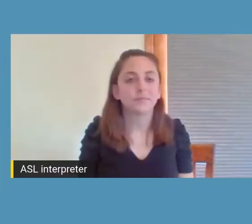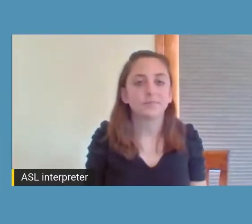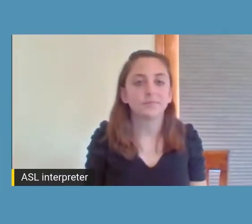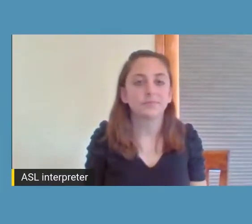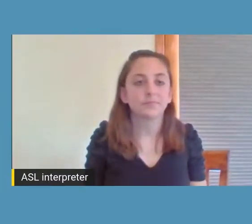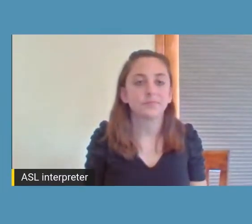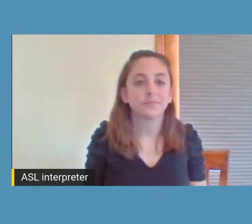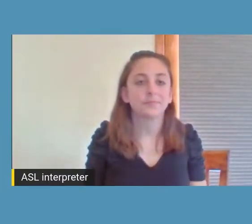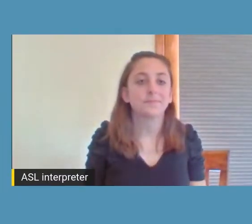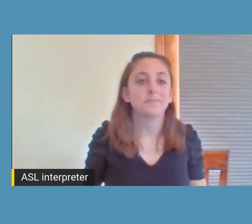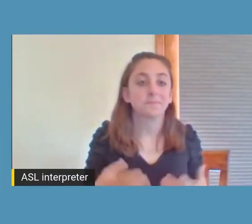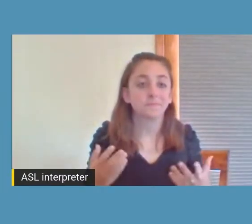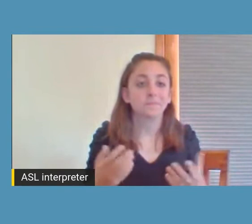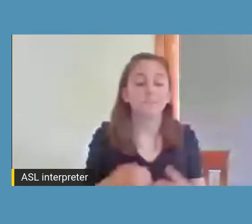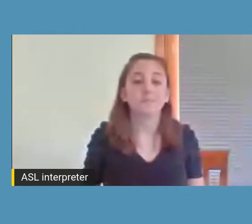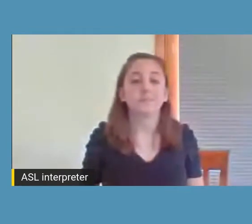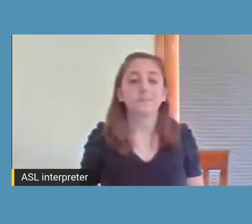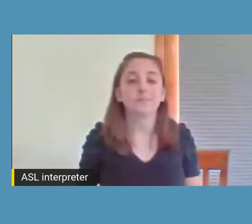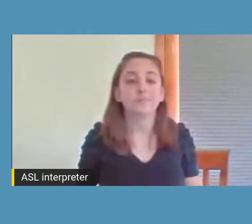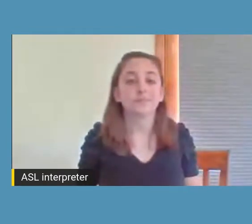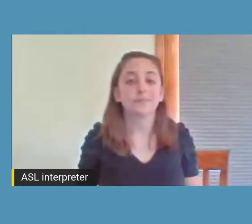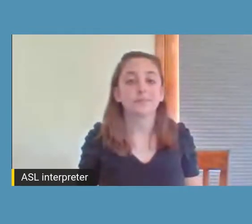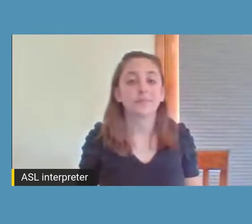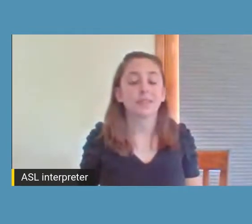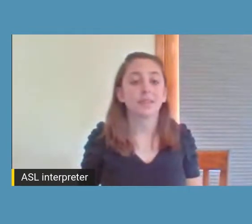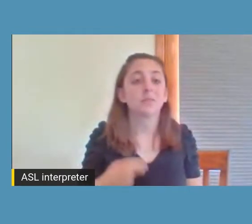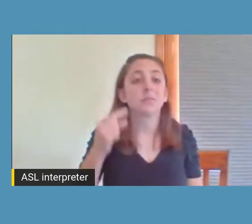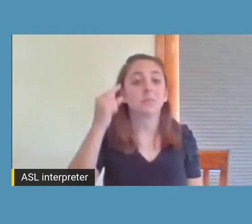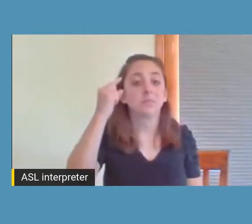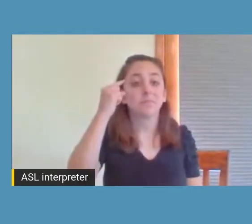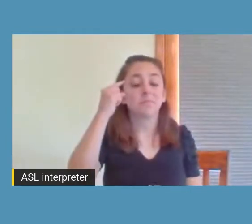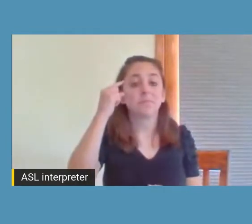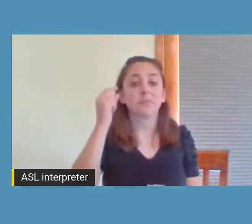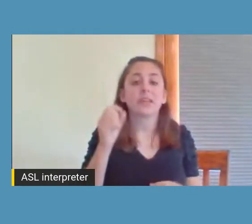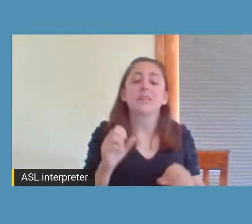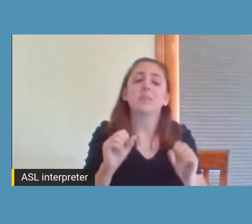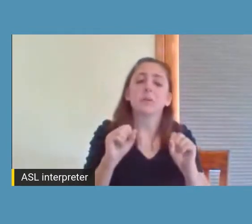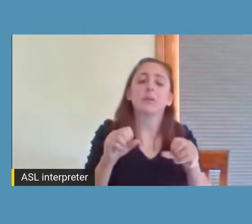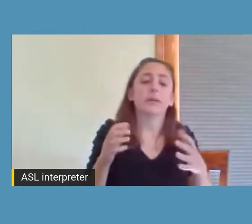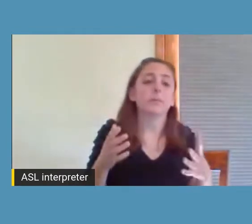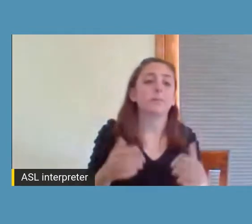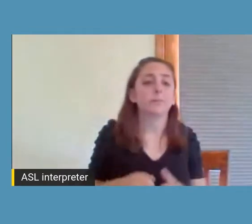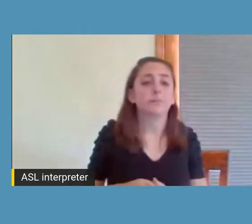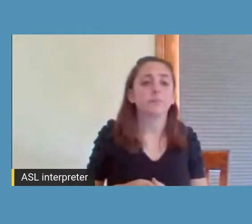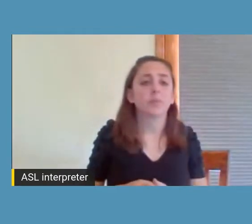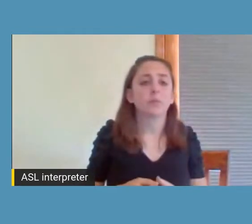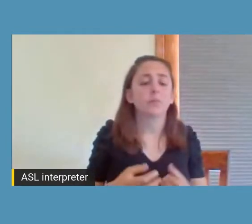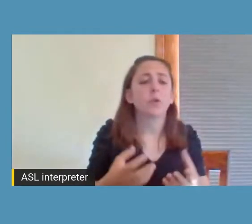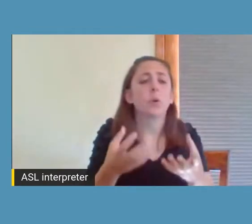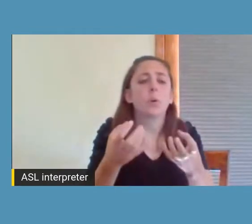so um i think we can and i want to there's a i'm sure people have questions so